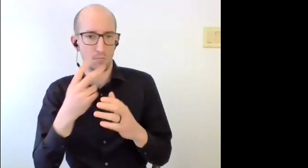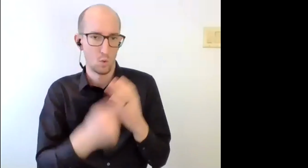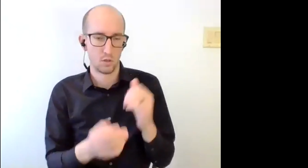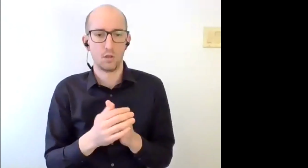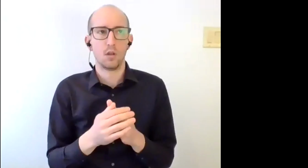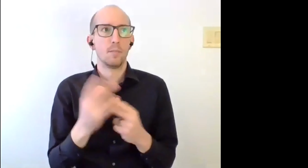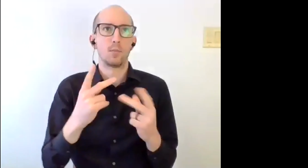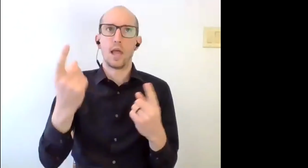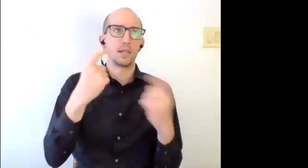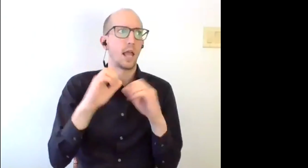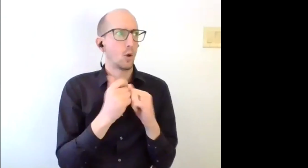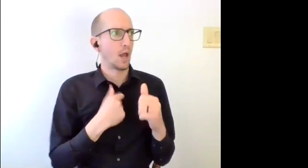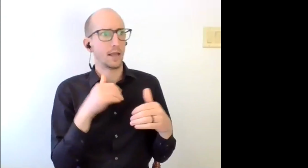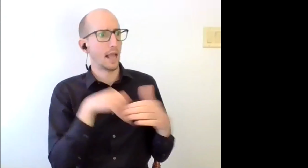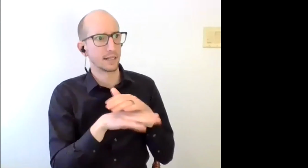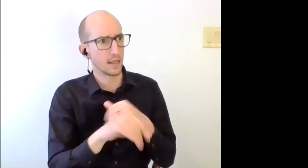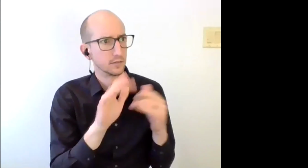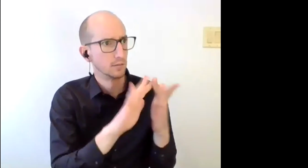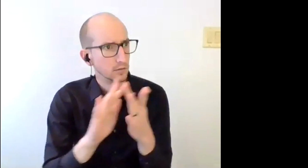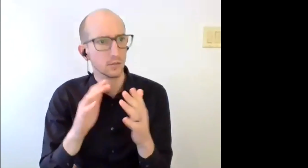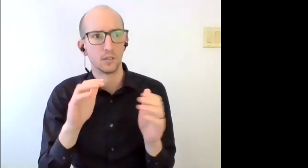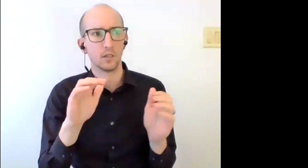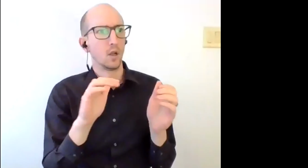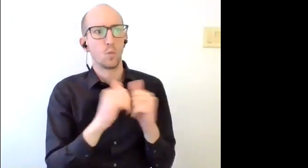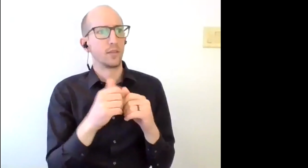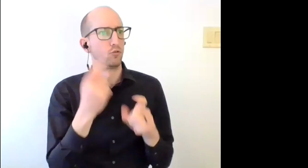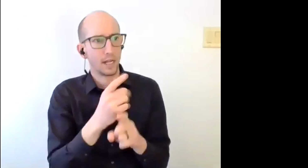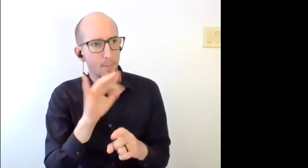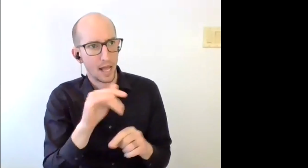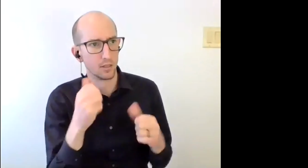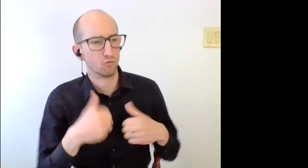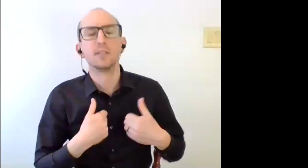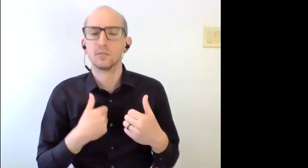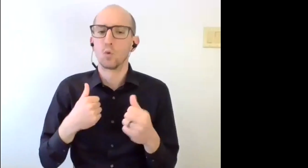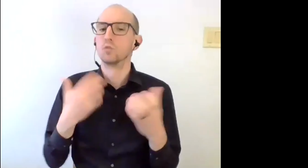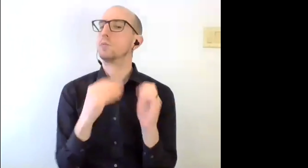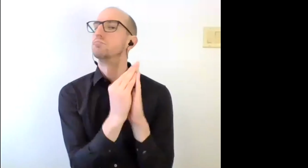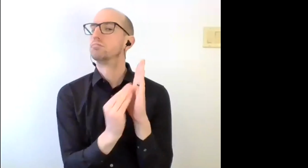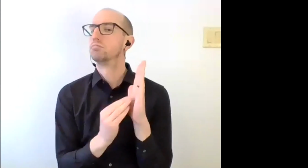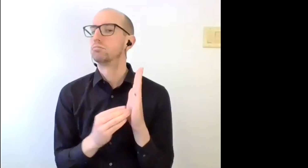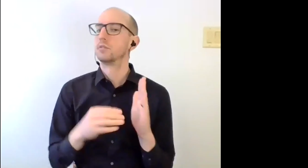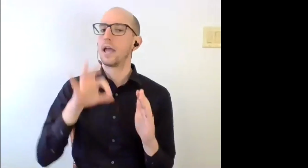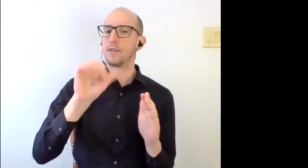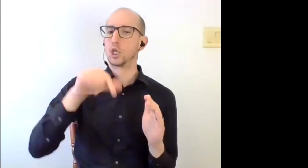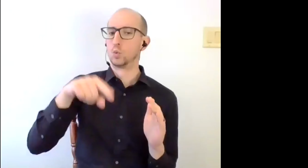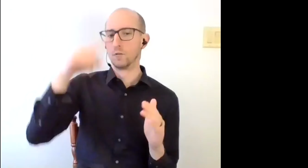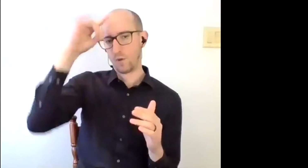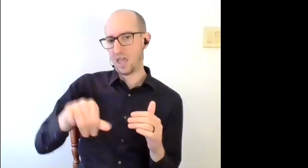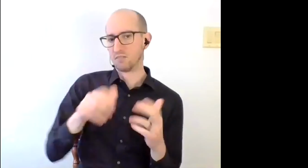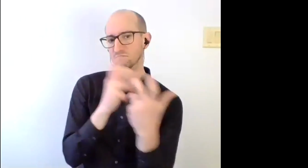We are preparing one for external folks and also internal. That would be things like, how do I access this remotely.